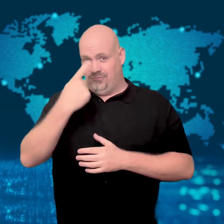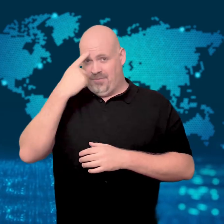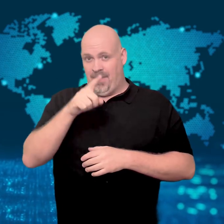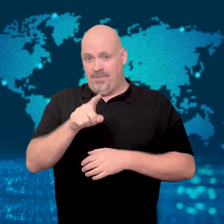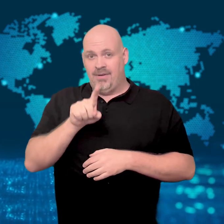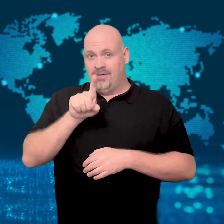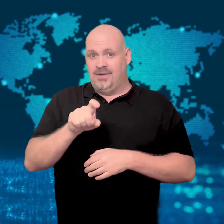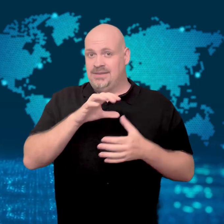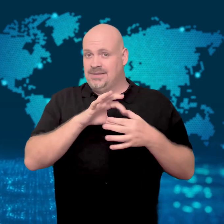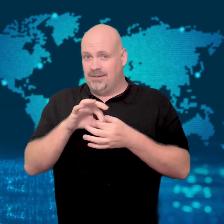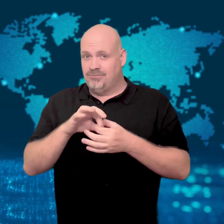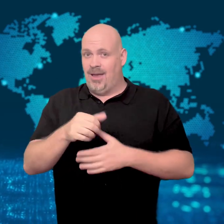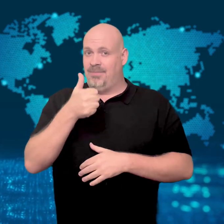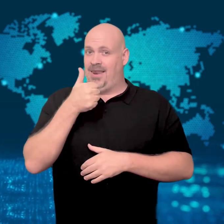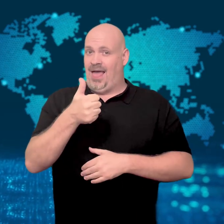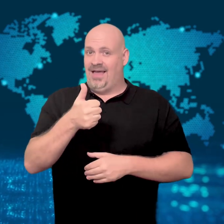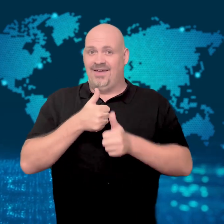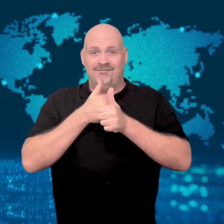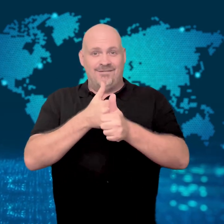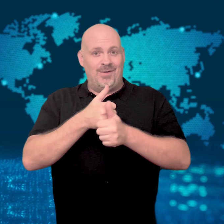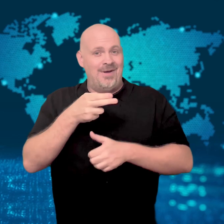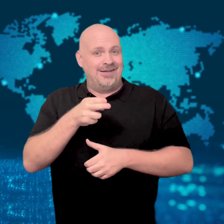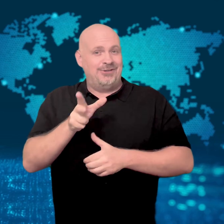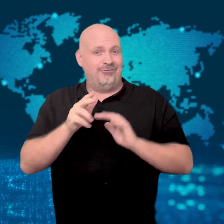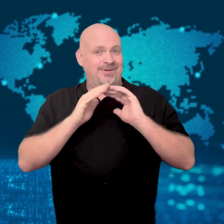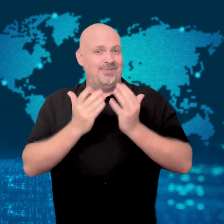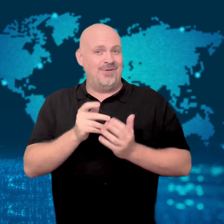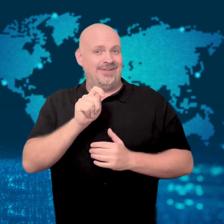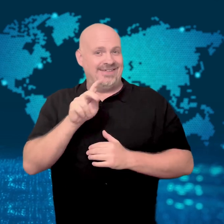Don't forget to subscribe, like, and follow H3 World TV